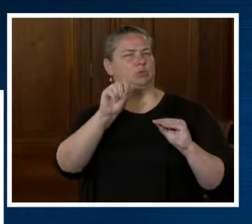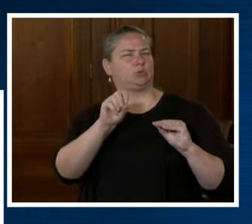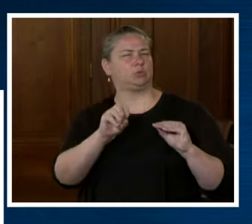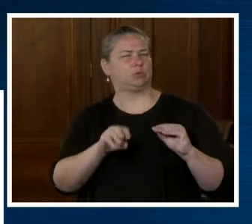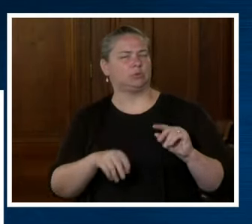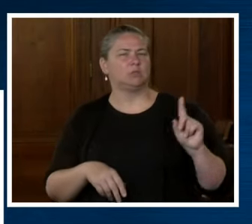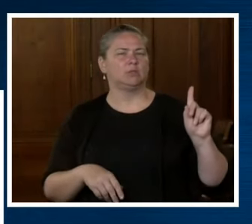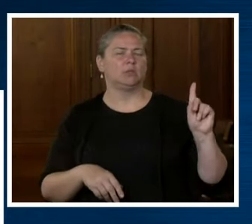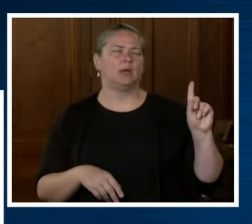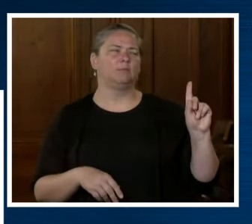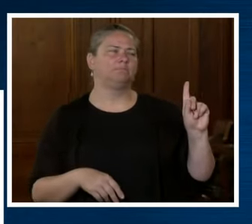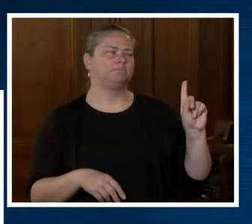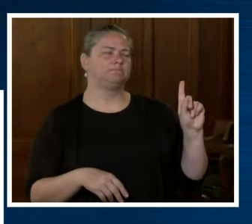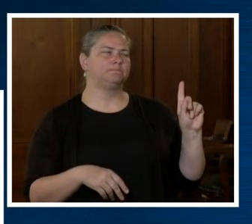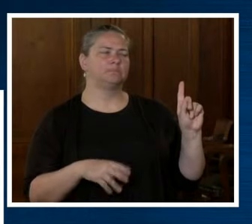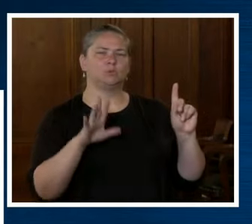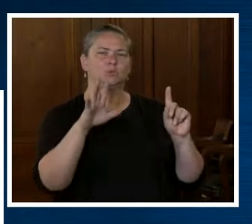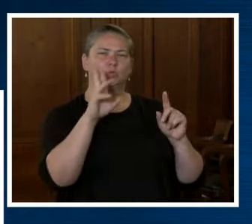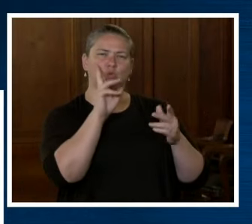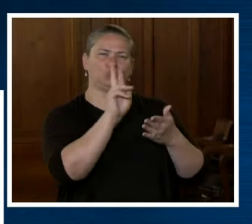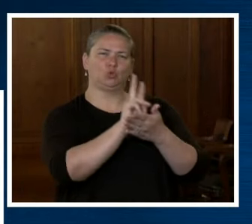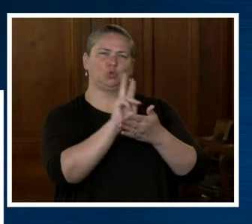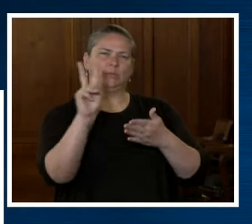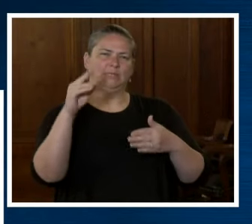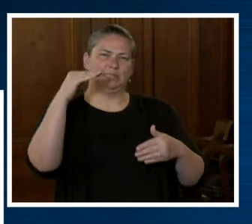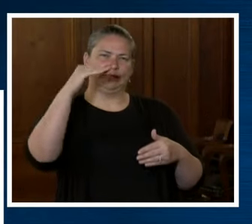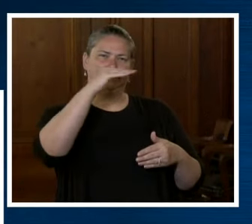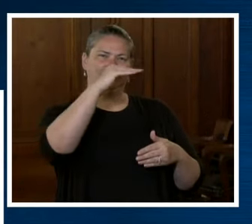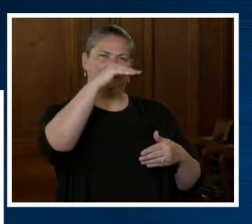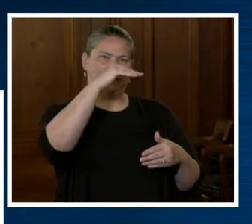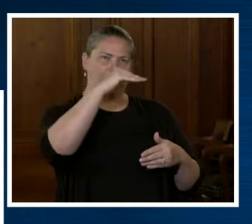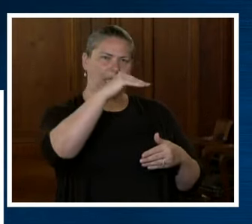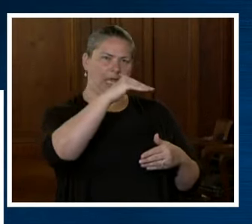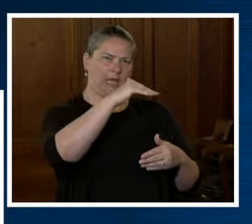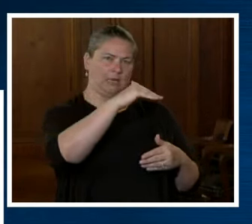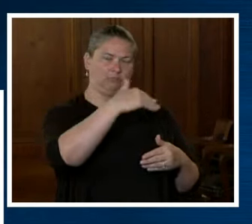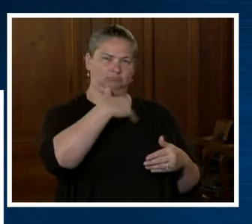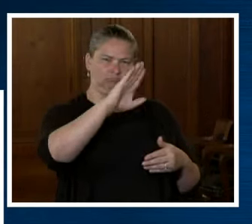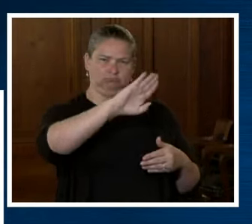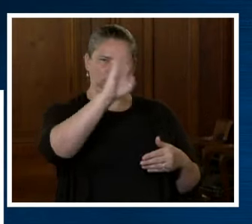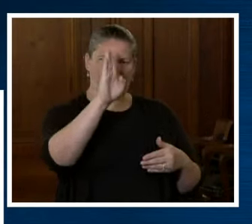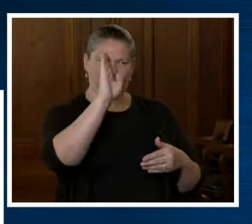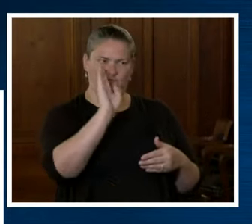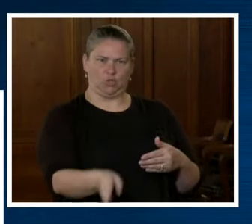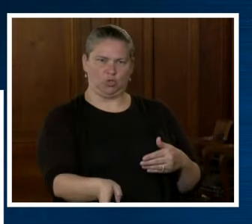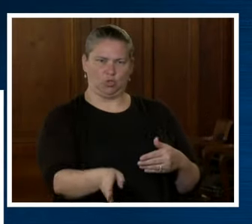THOSE INITIAL STEPS, REDUCING